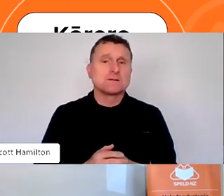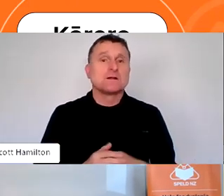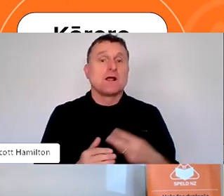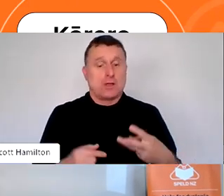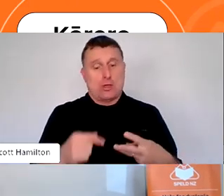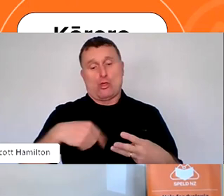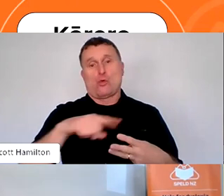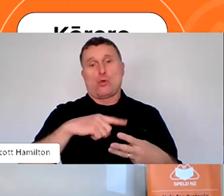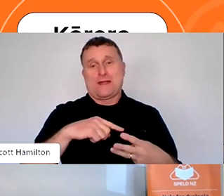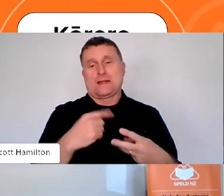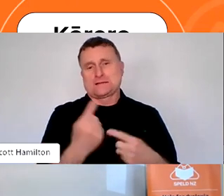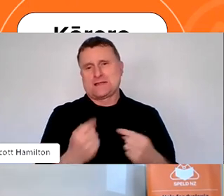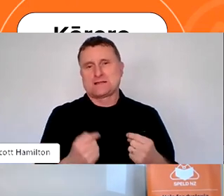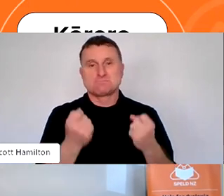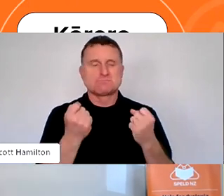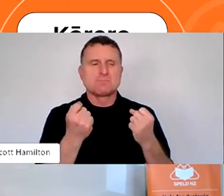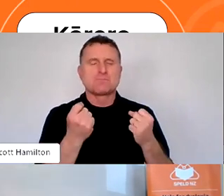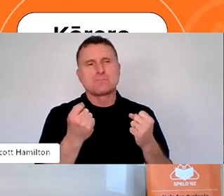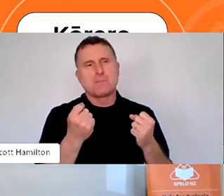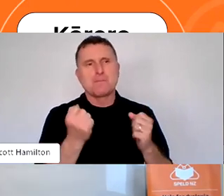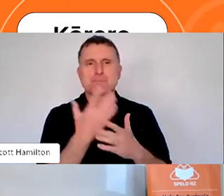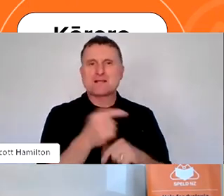are understanding, build understanding. Whether that's understanding about